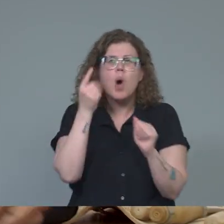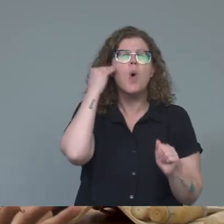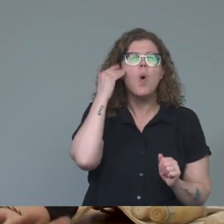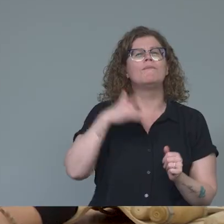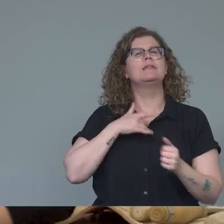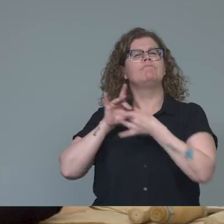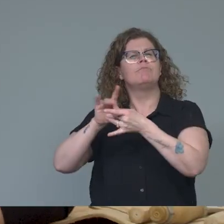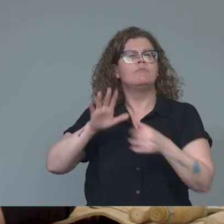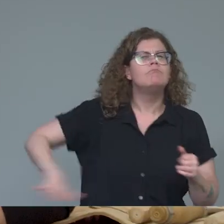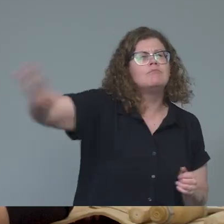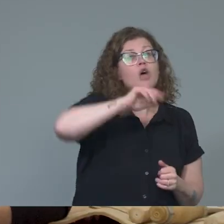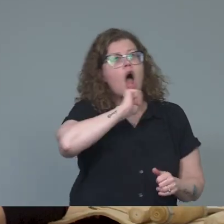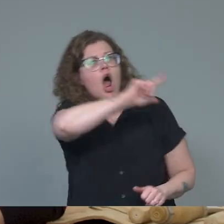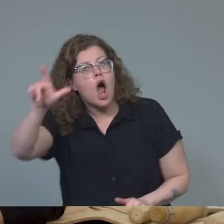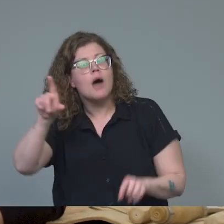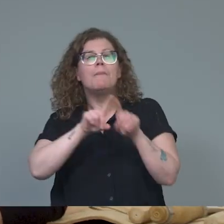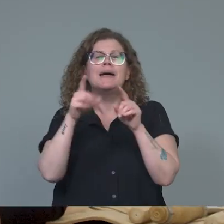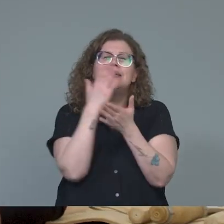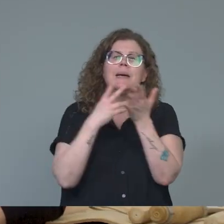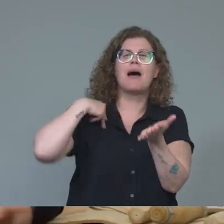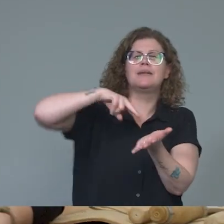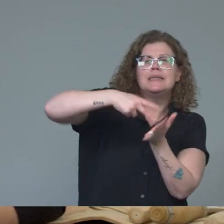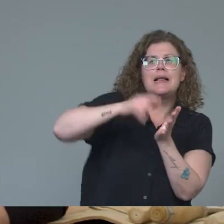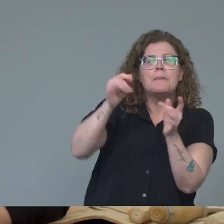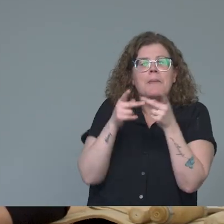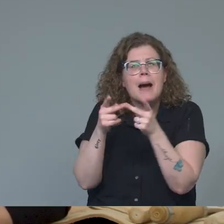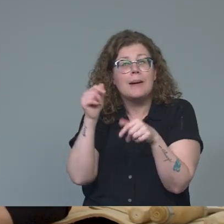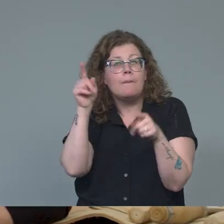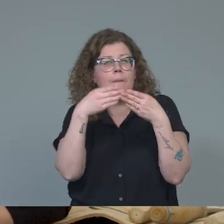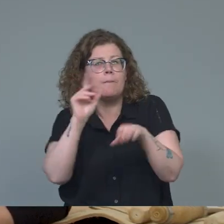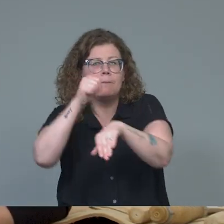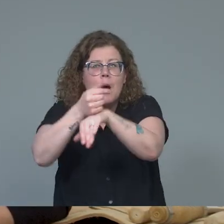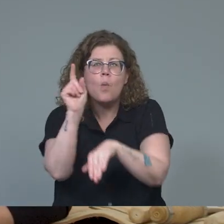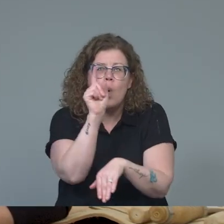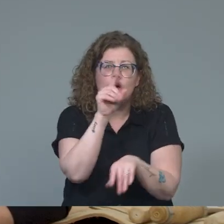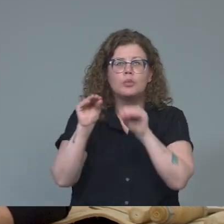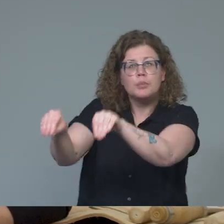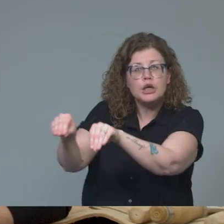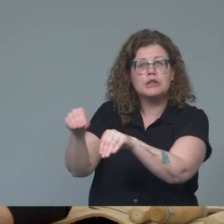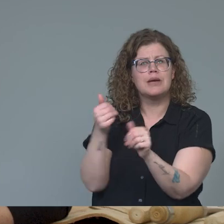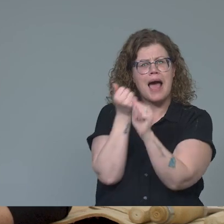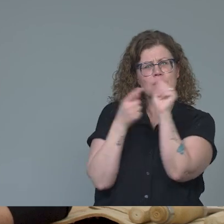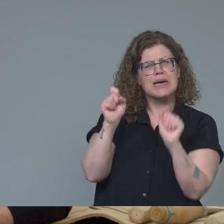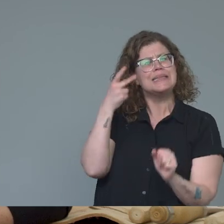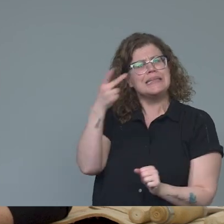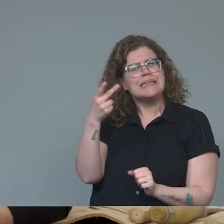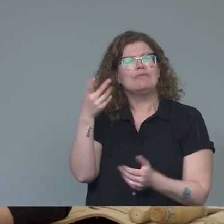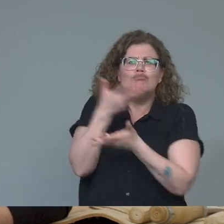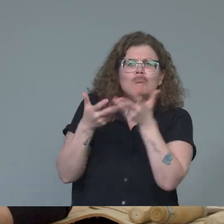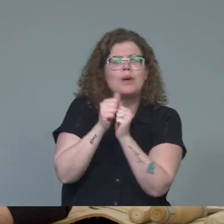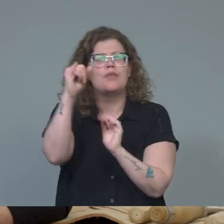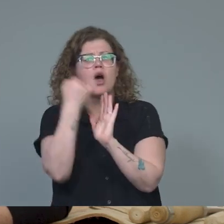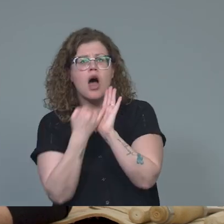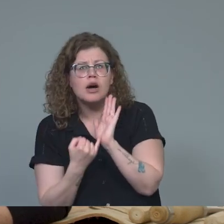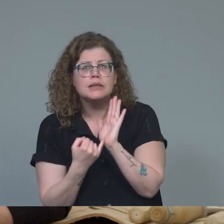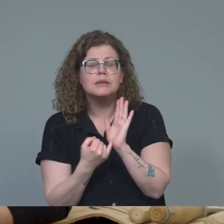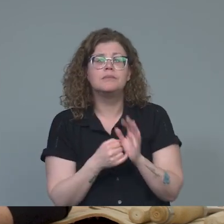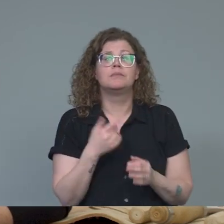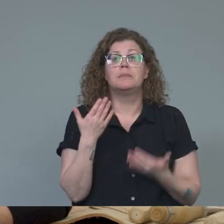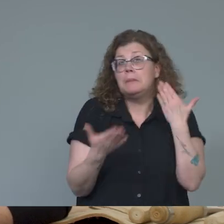to everybody. And not just belongs to everybody, it defines us, you know. A piece of public art is